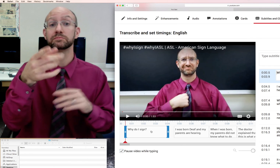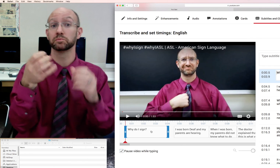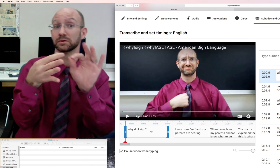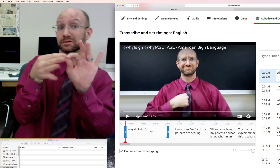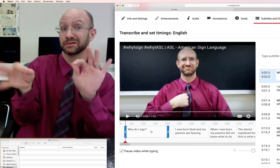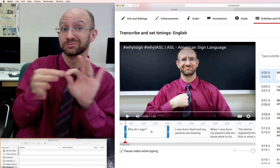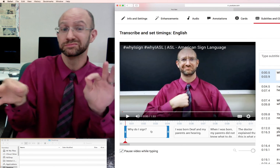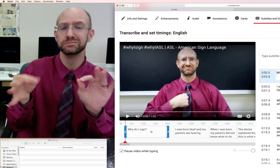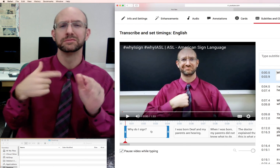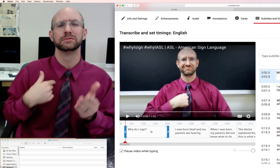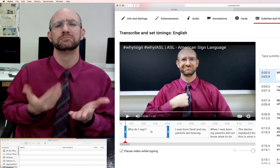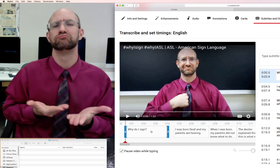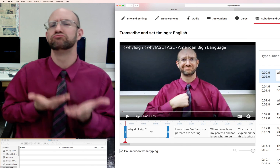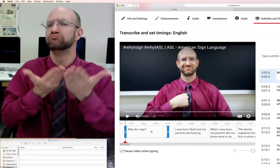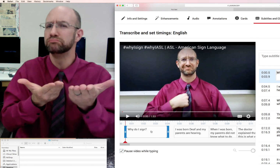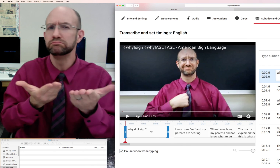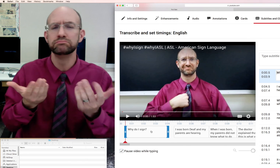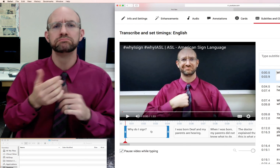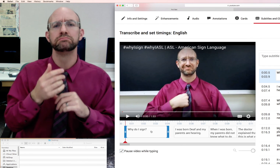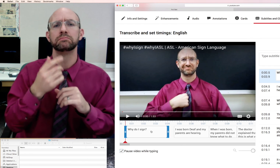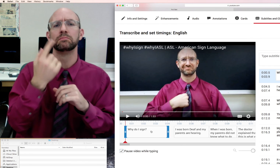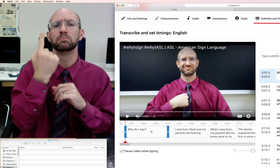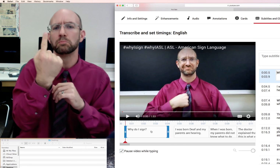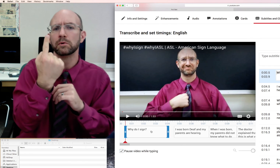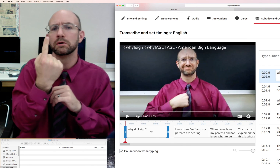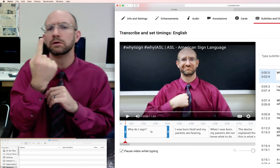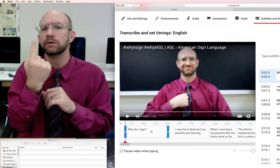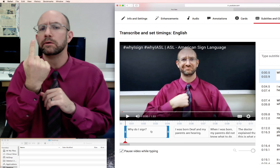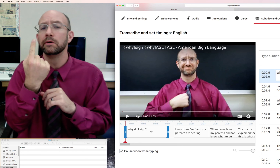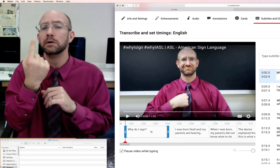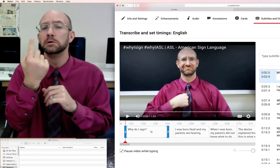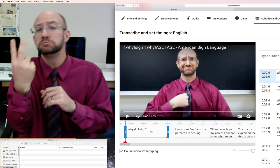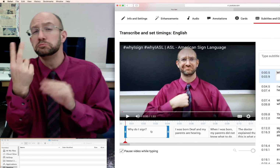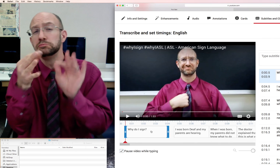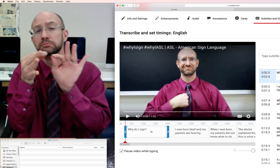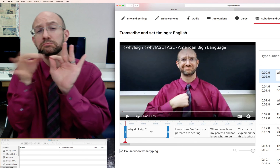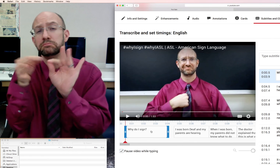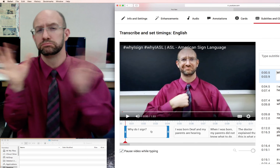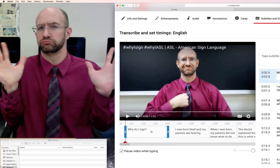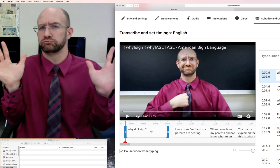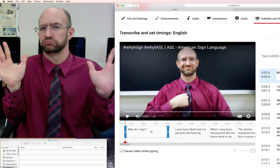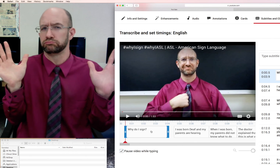if you want to caption your video, I would suggest having one or two phrases at a time, that's it.